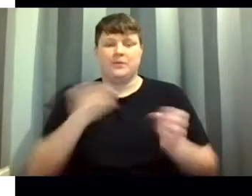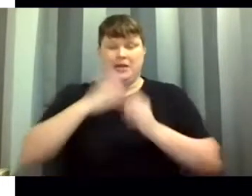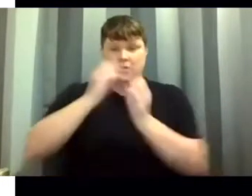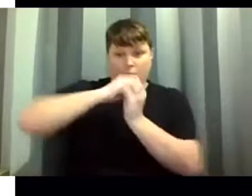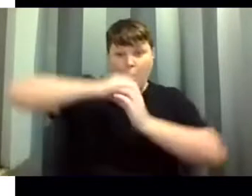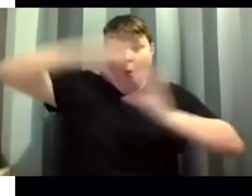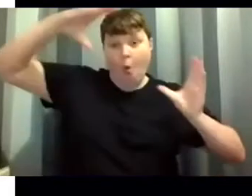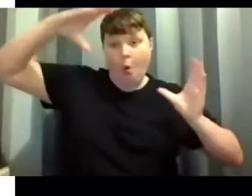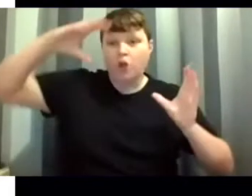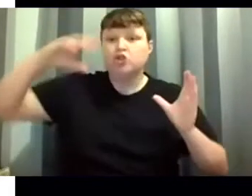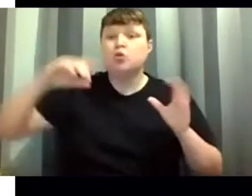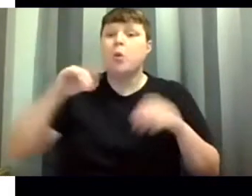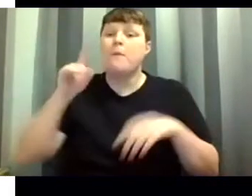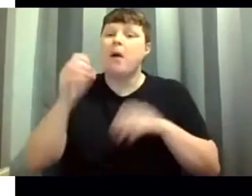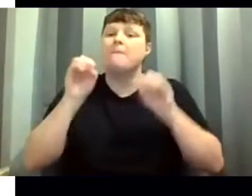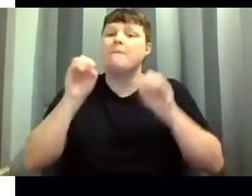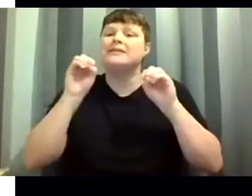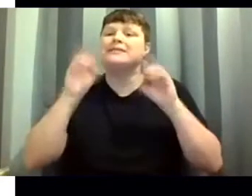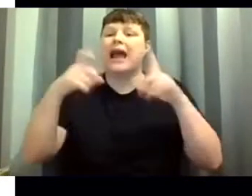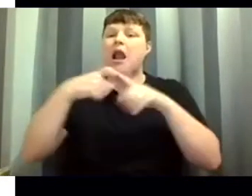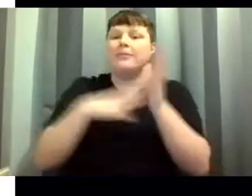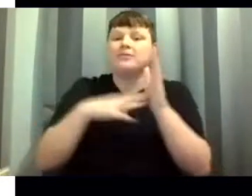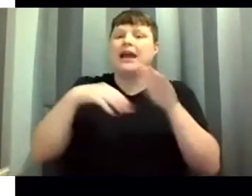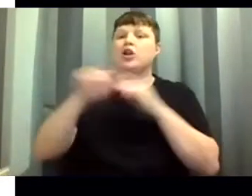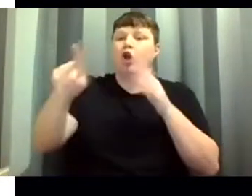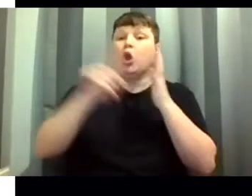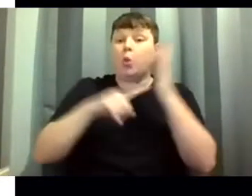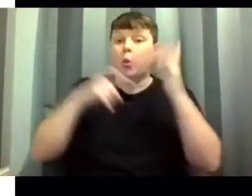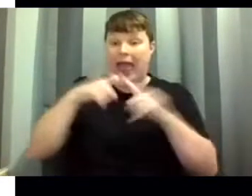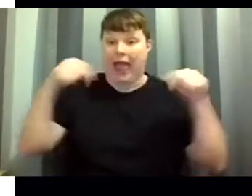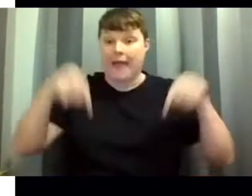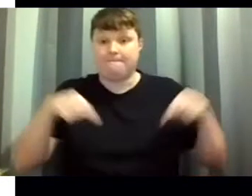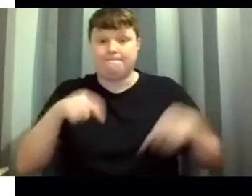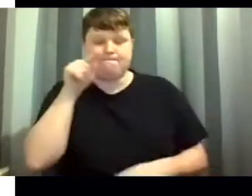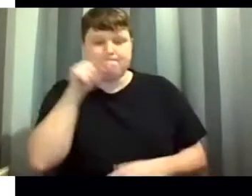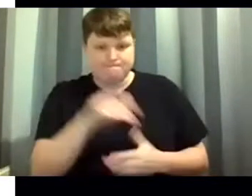is from the 10 km global model and this is from a 1.5 km UKV model.